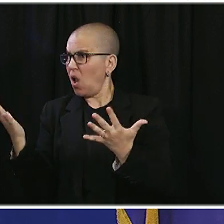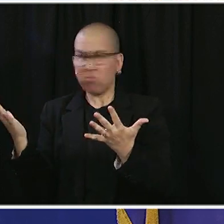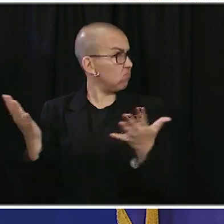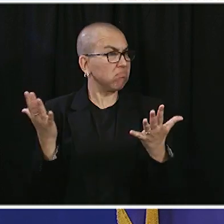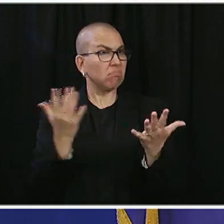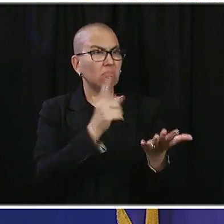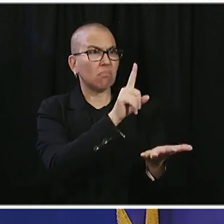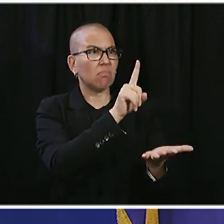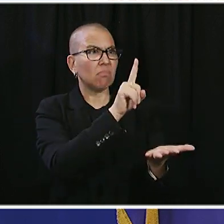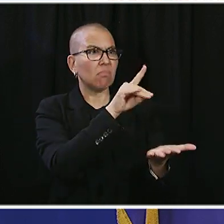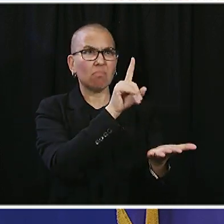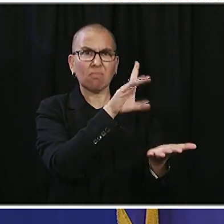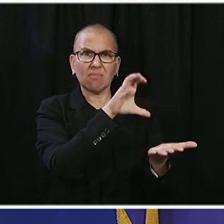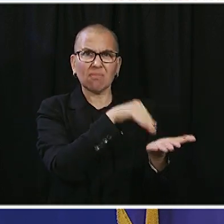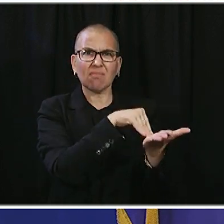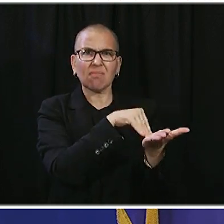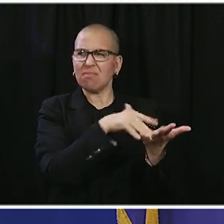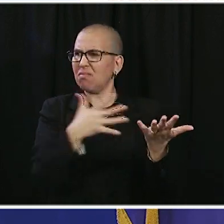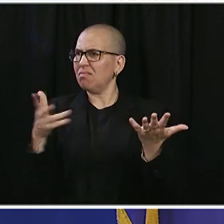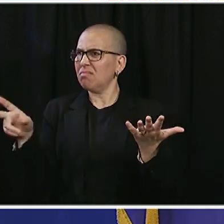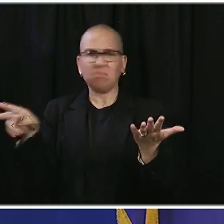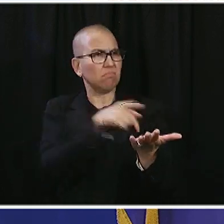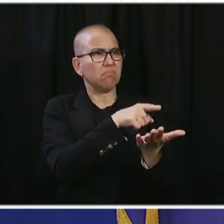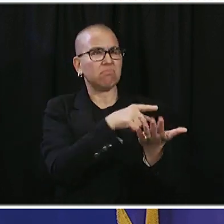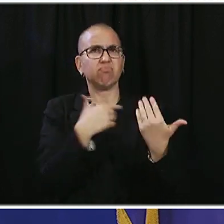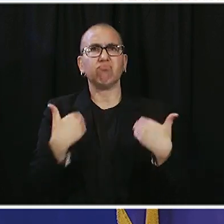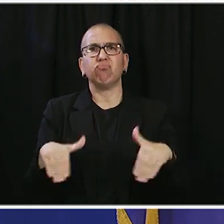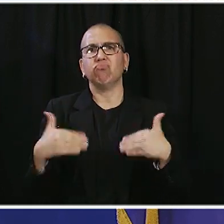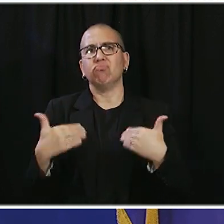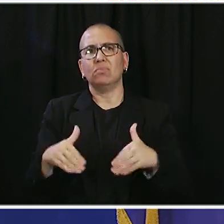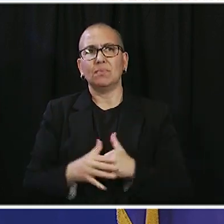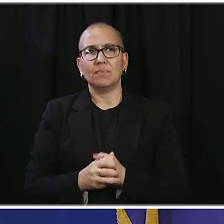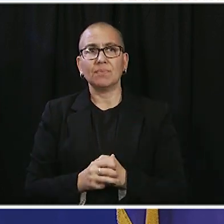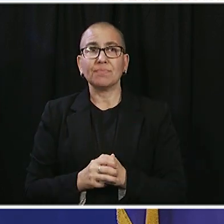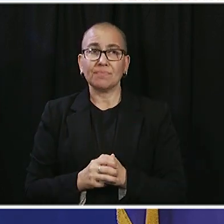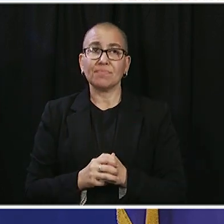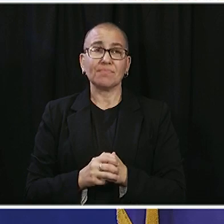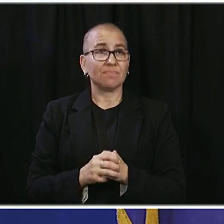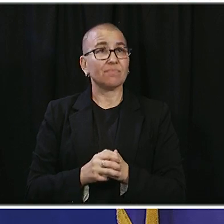CROSSED 500 AND I TOLD YOU -- THERE'S JUST SOME PREDICTABILITY ON INFECTION RATES.